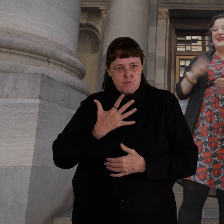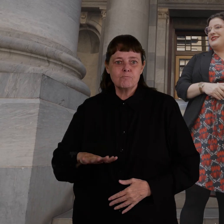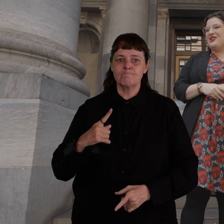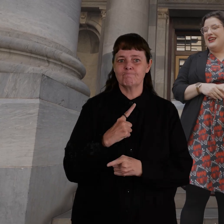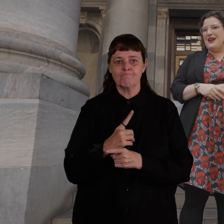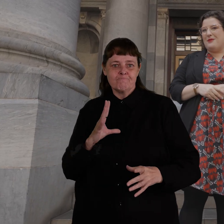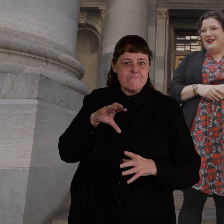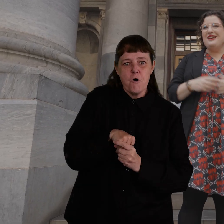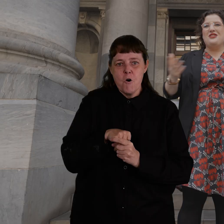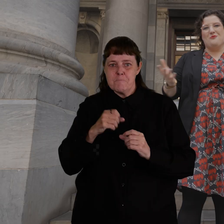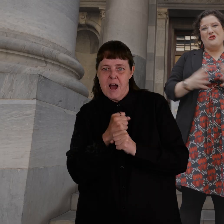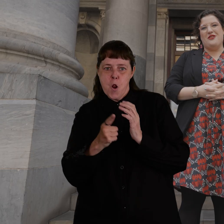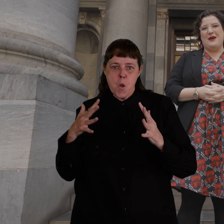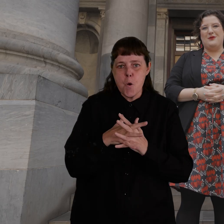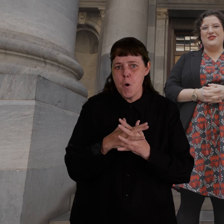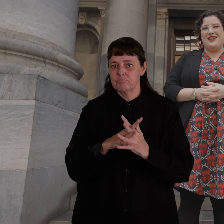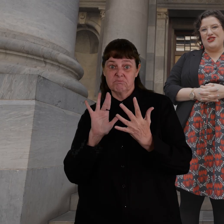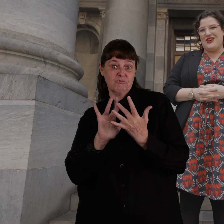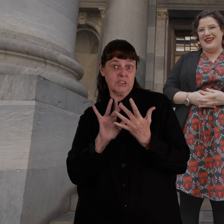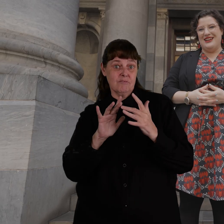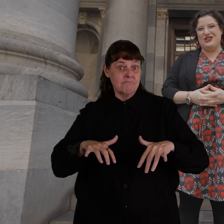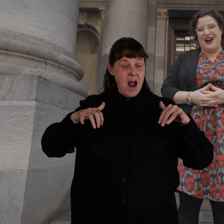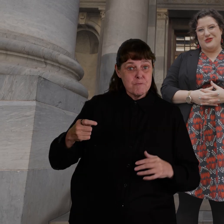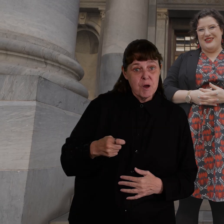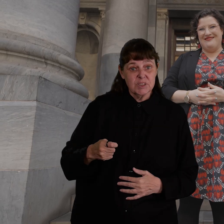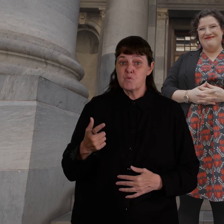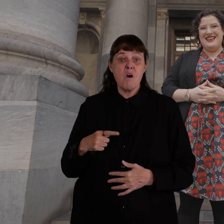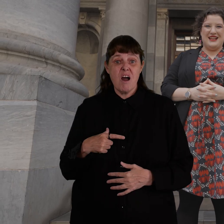place can only get better the more that the people of South Australia interact with it.